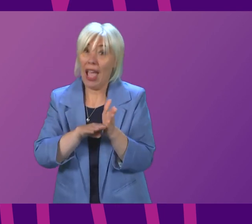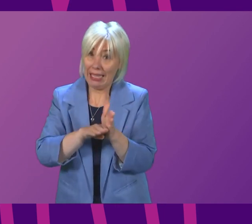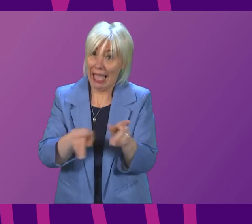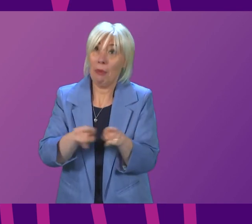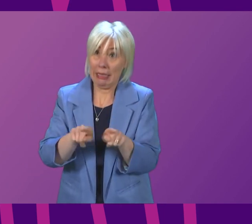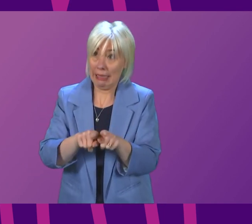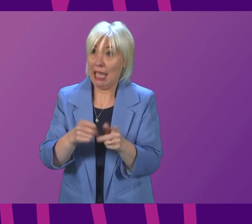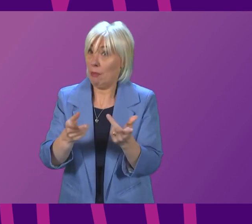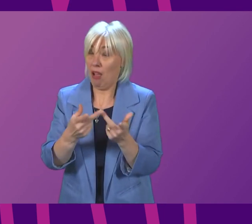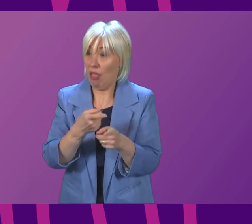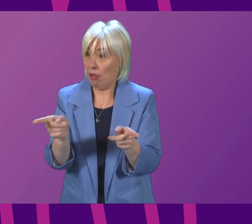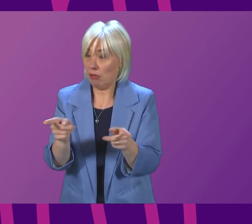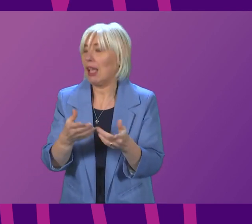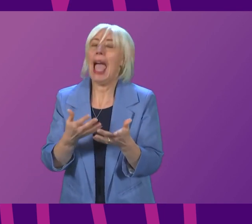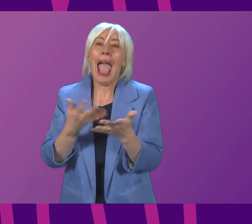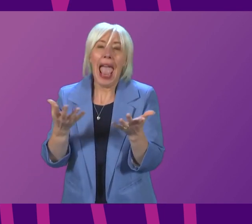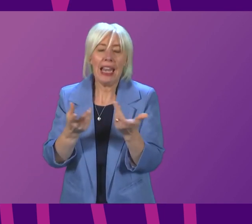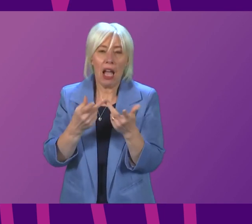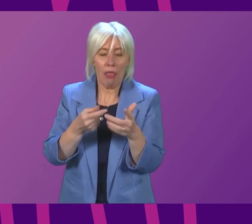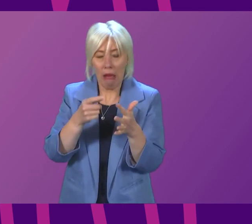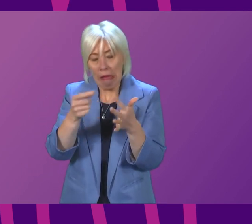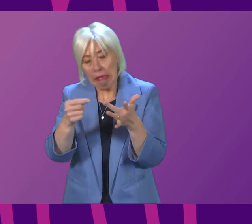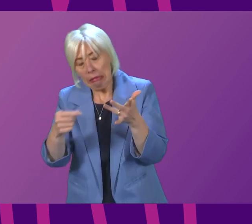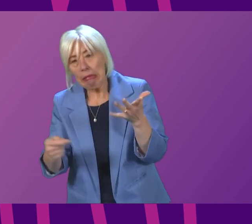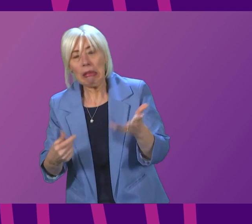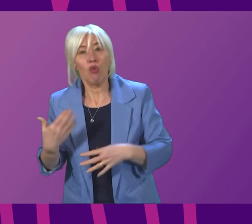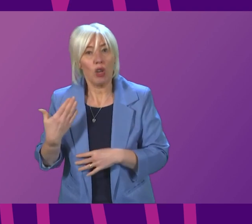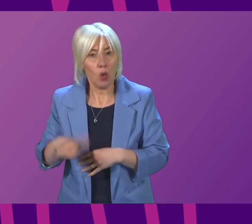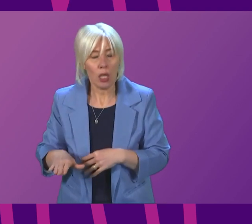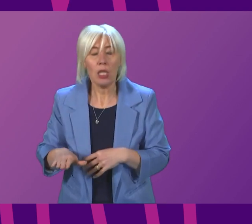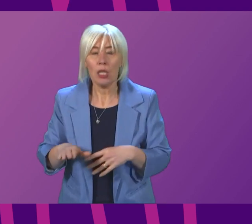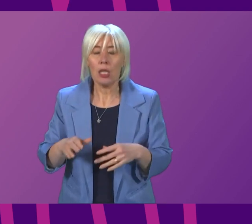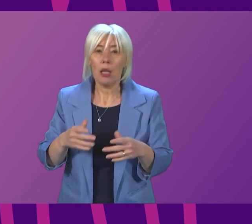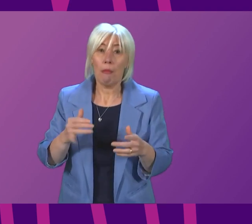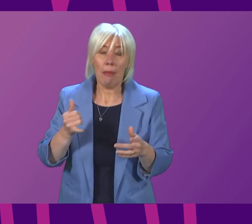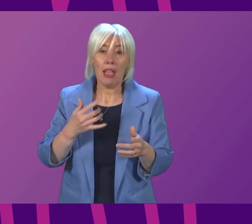Should any of those contingencies be required—there are two key contingencies in education as